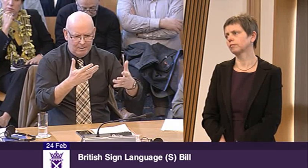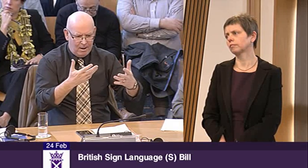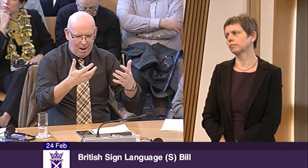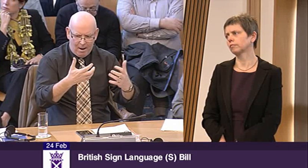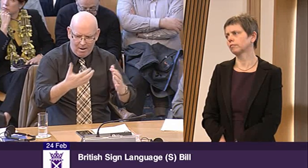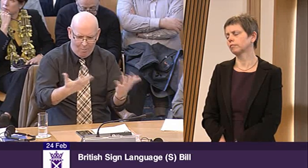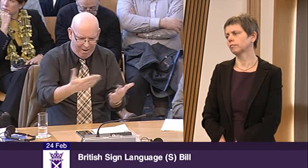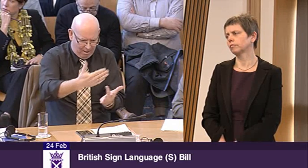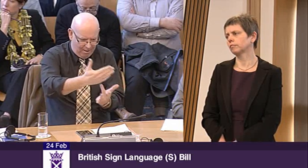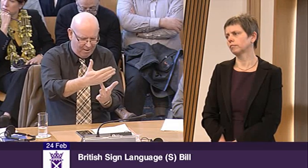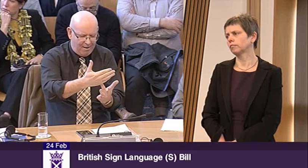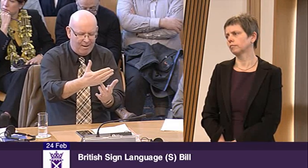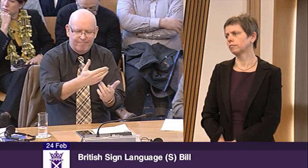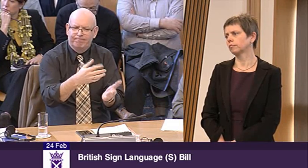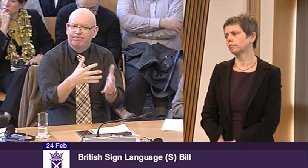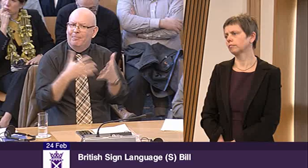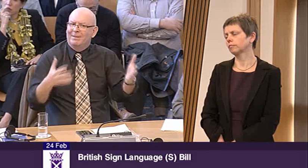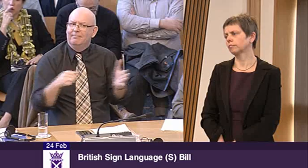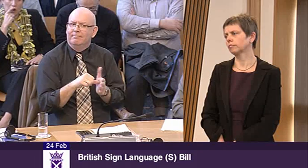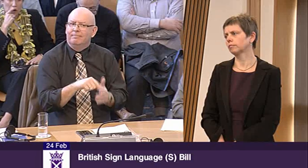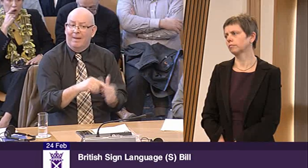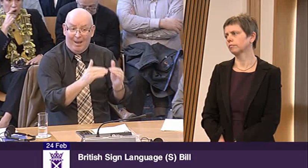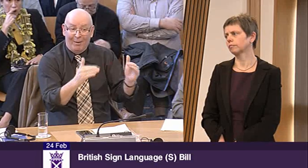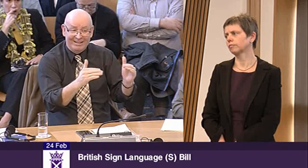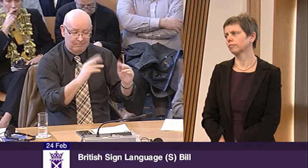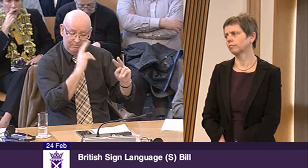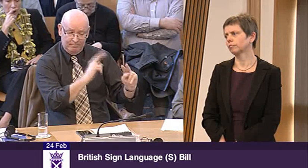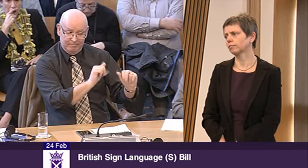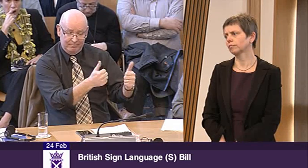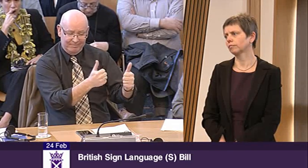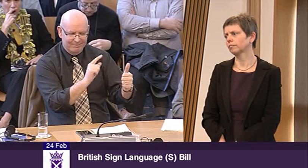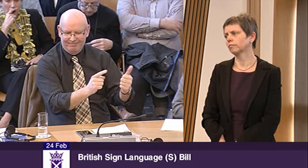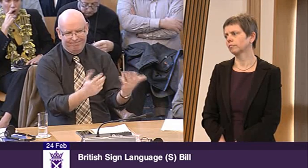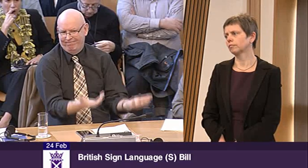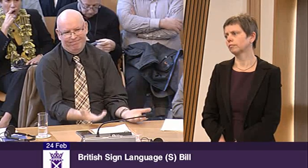throughout all the different authorities and service providers. We provide equality in